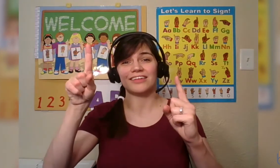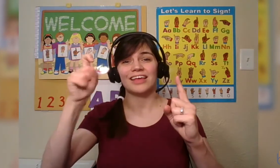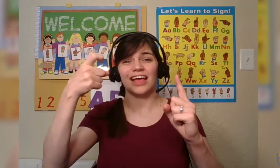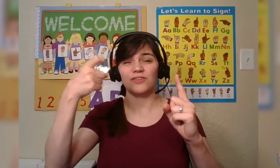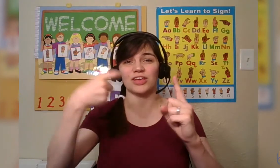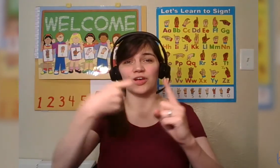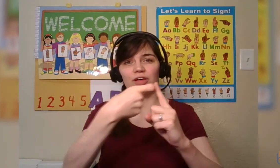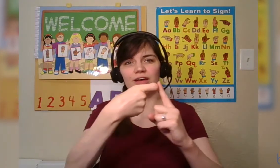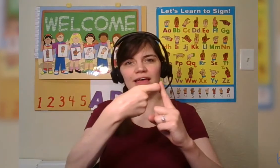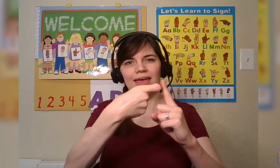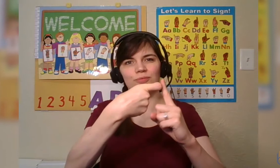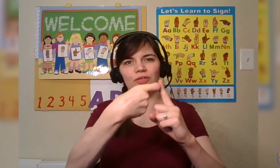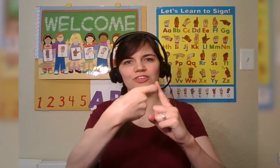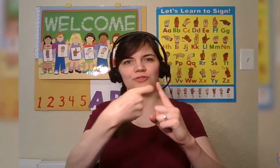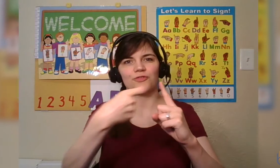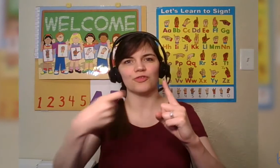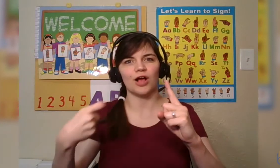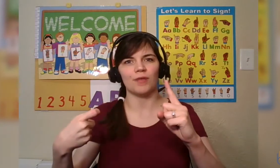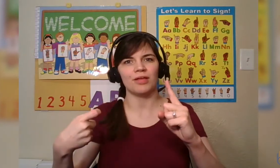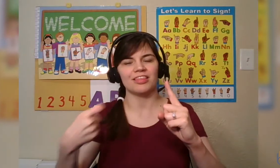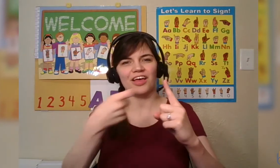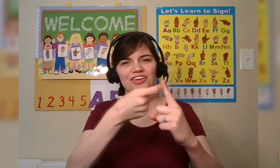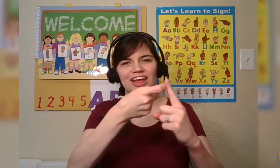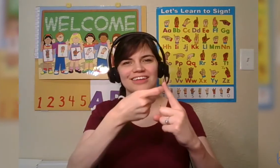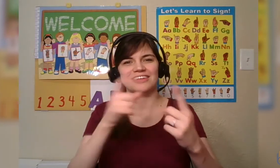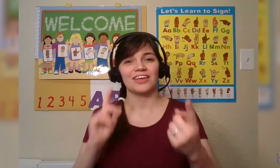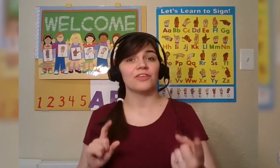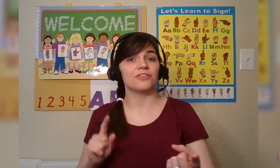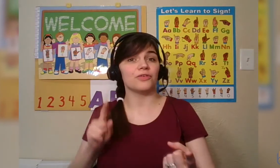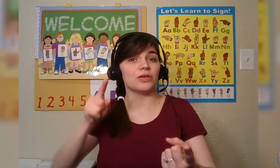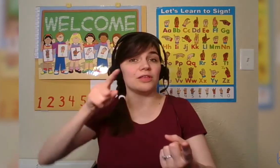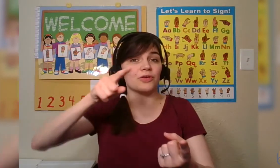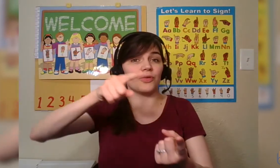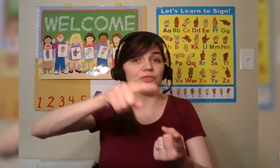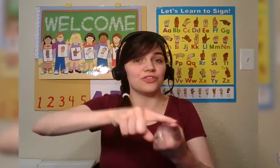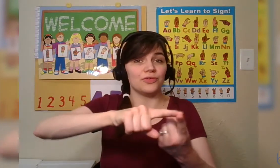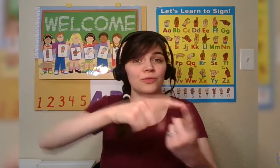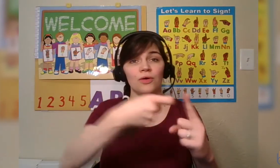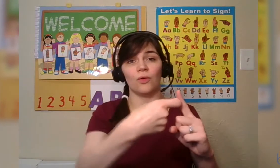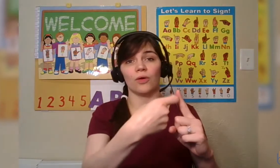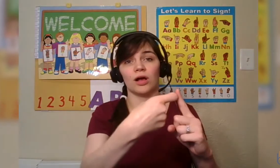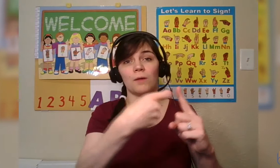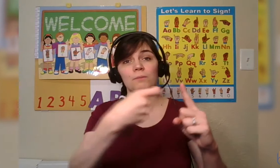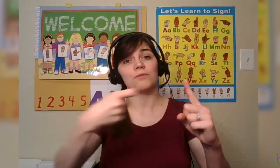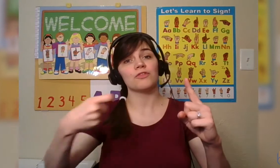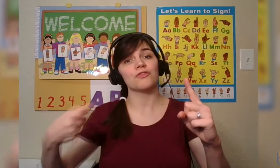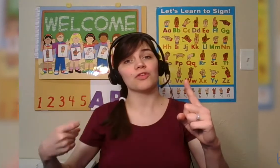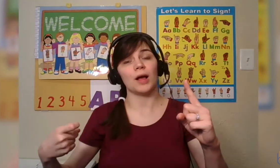kind of like a hook and pull it from the other hand. So you can either "go to" or "come from."